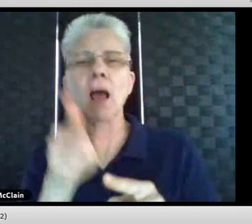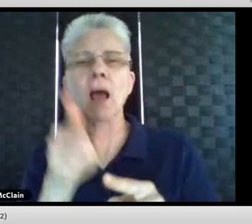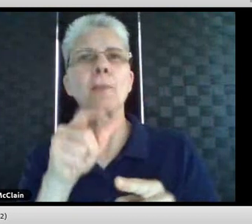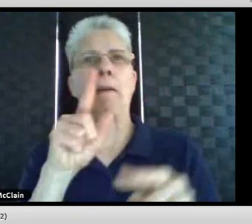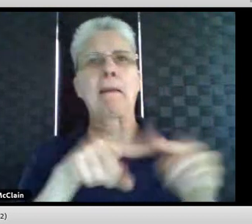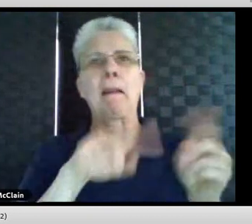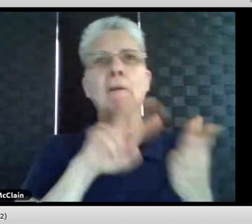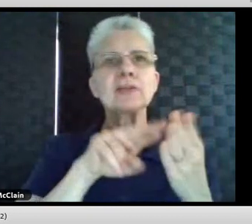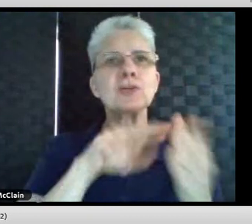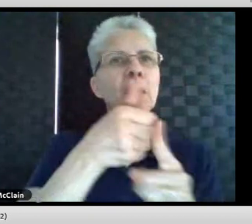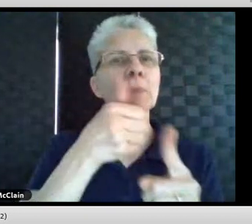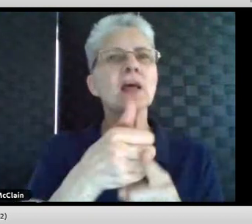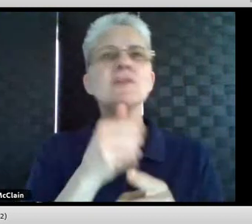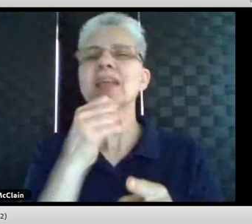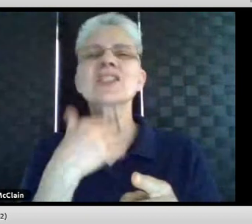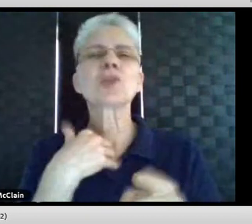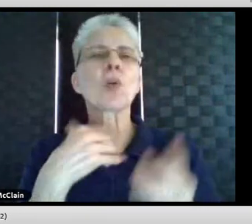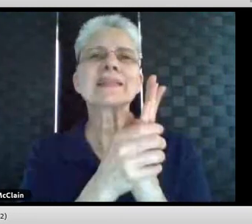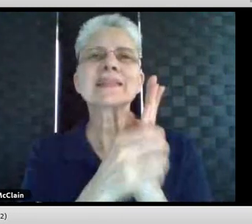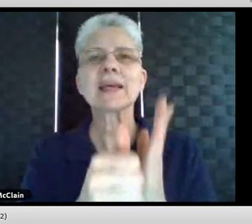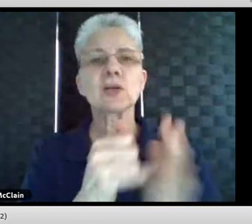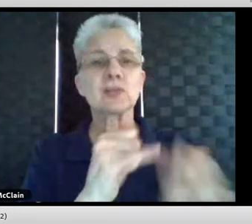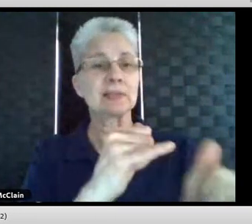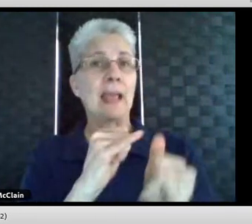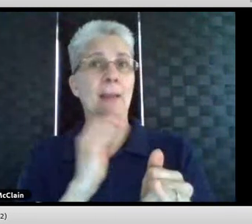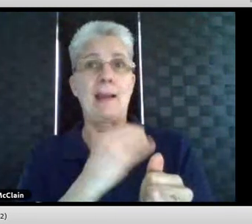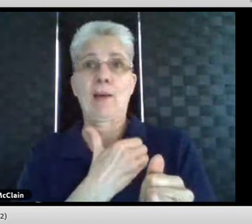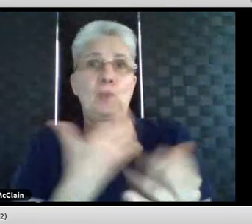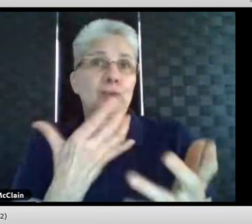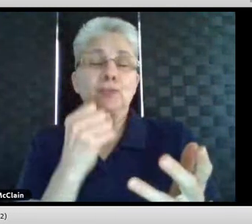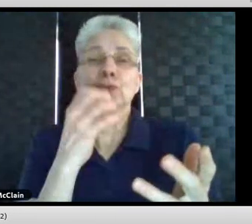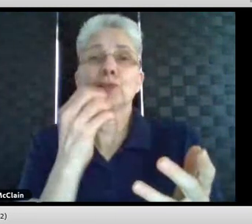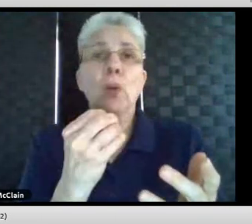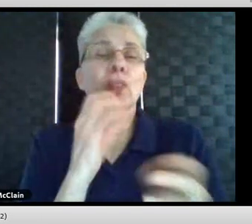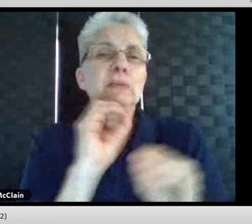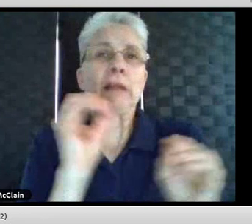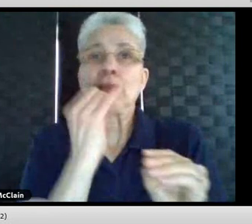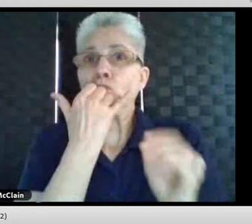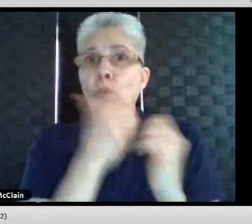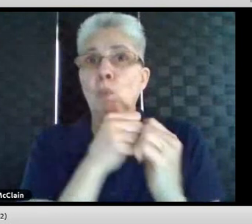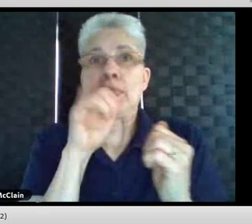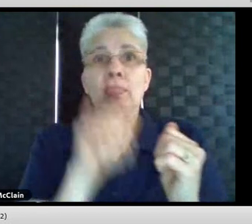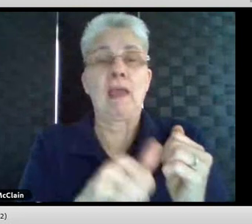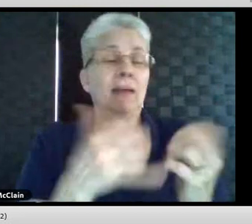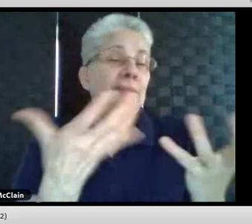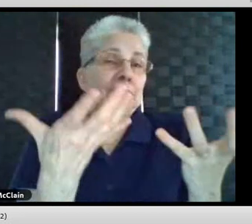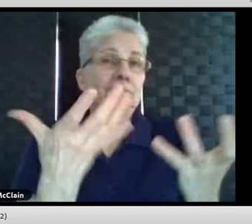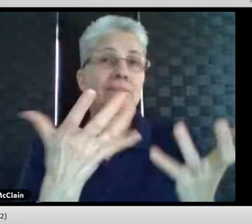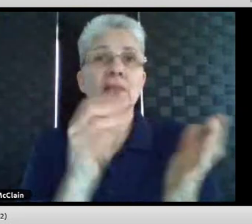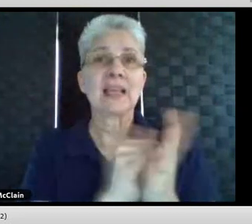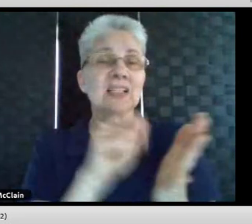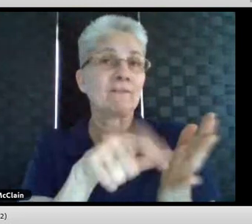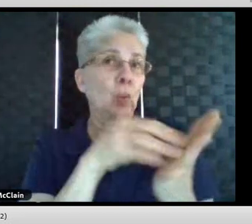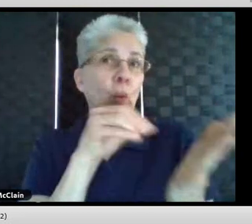And again, they just don't have the skills that we do, and there's nothing wrong with that. They just need to learn, right?